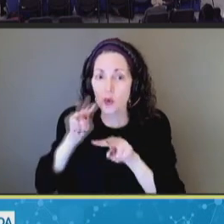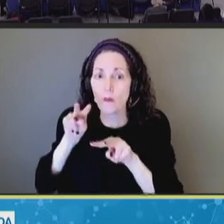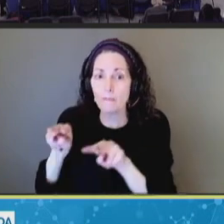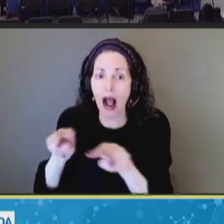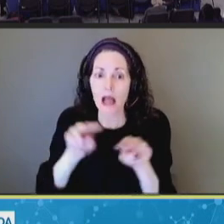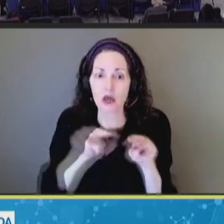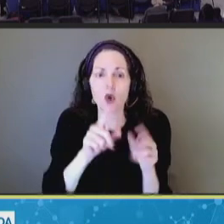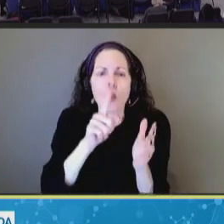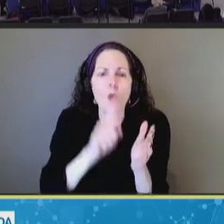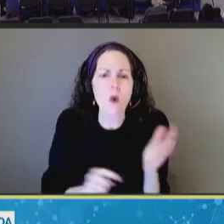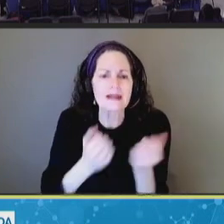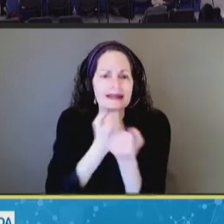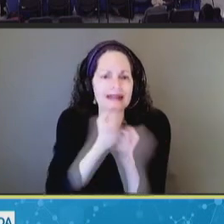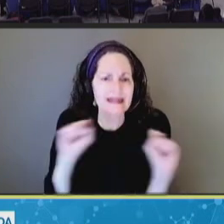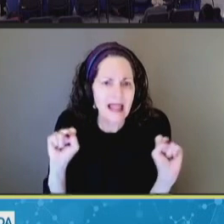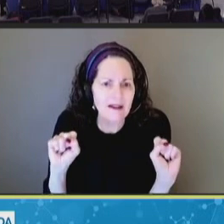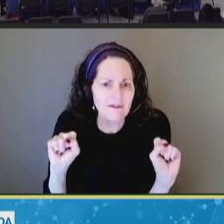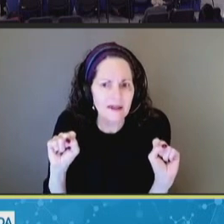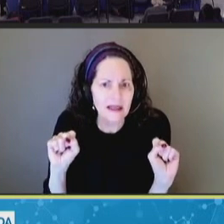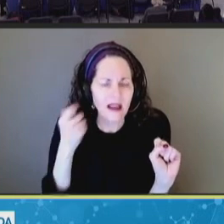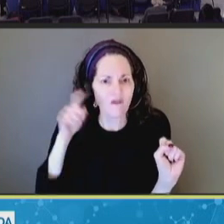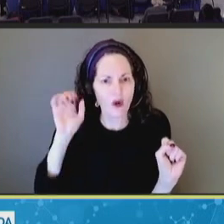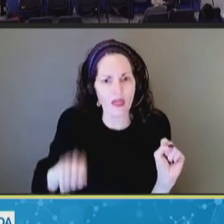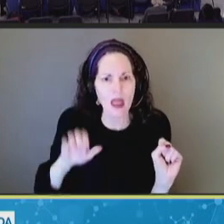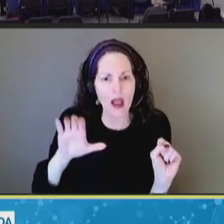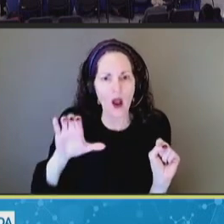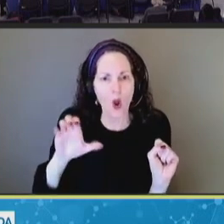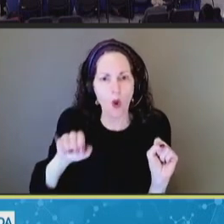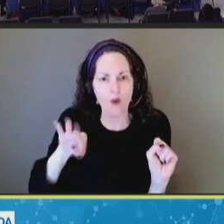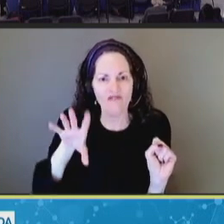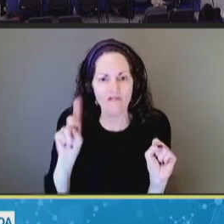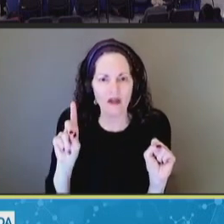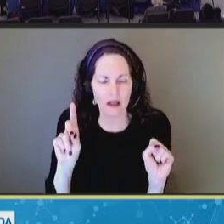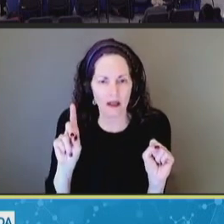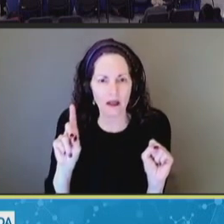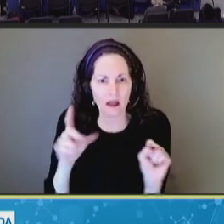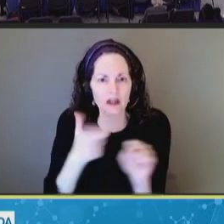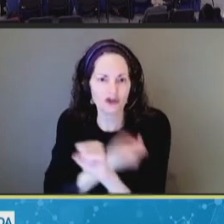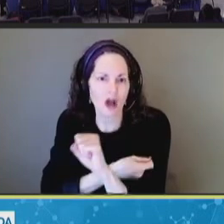effectiveness of this vaccine. Having complete exposure information is going to give us a more